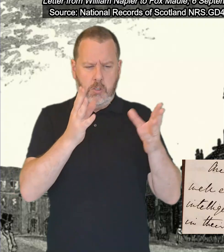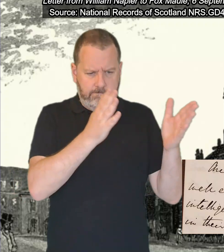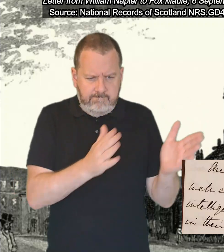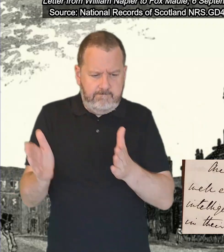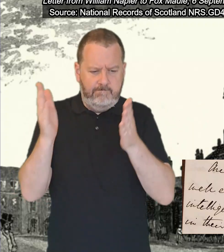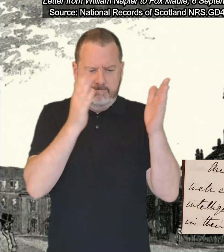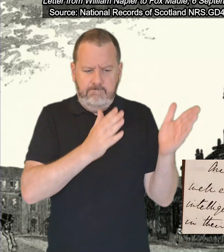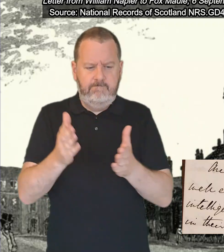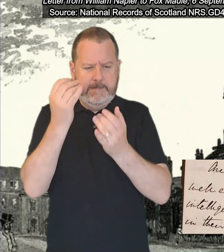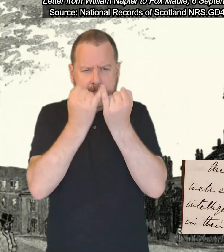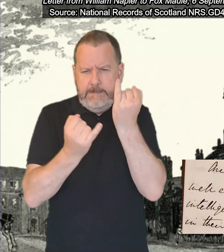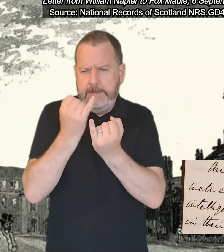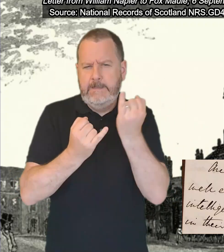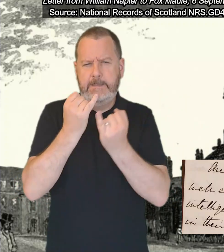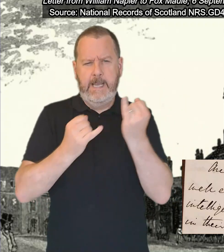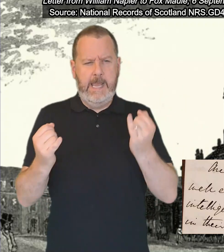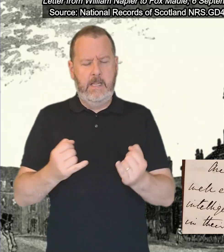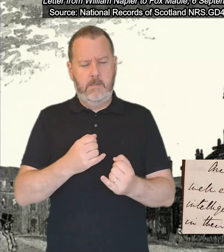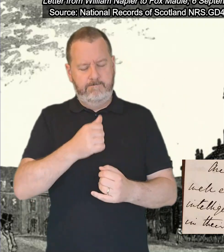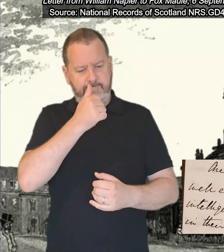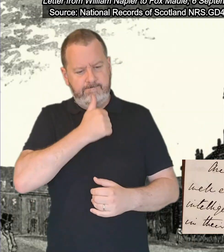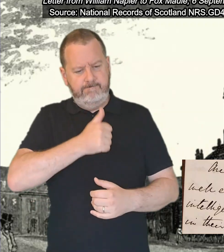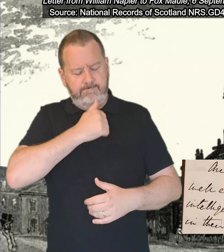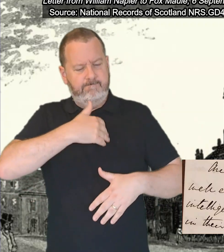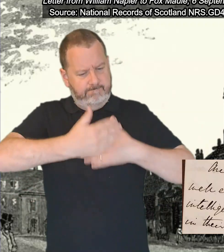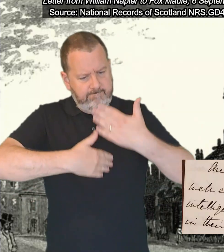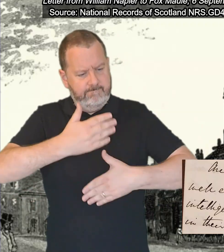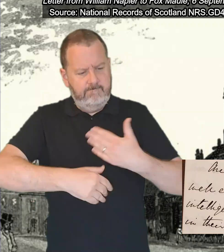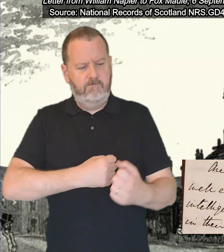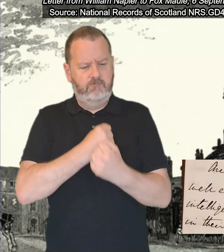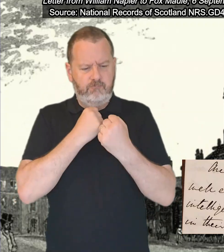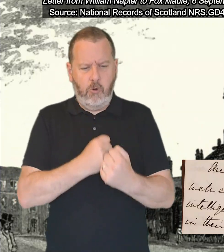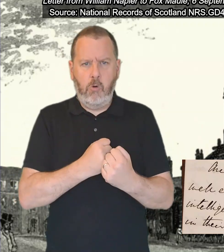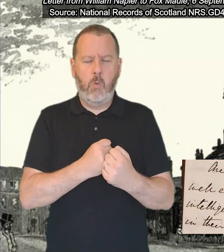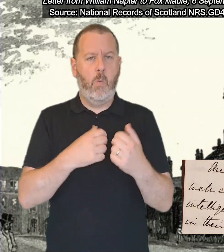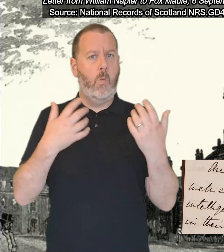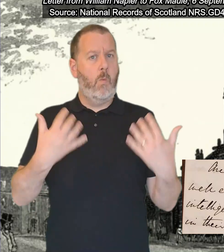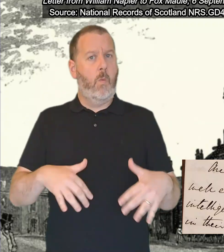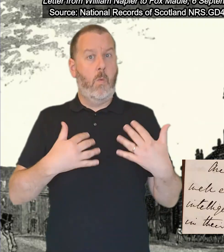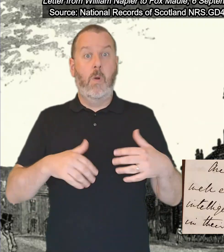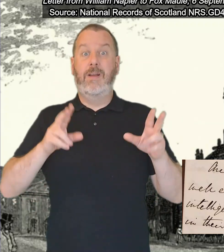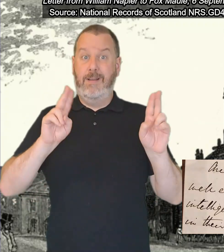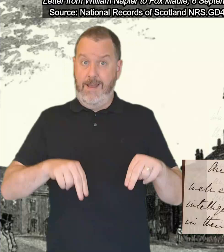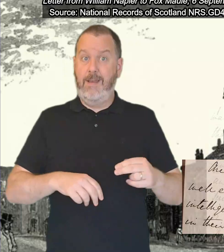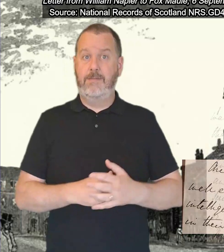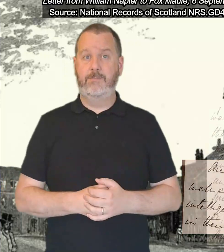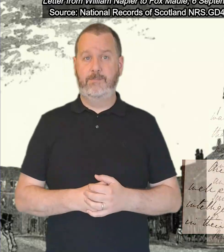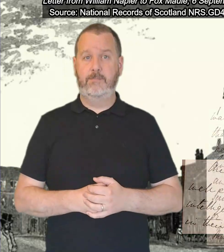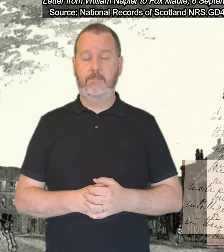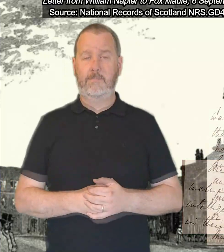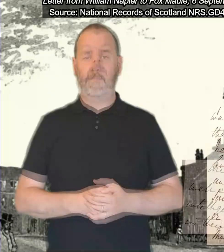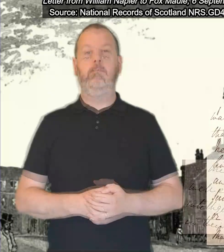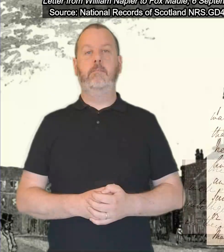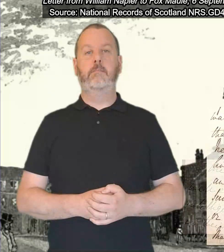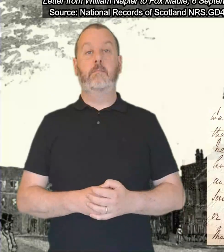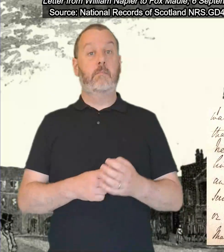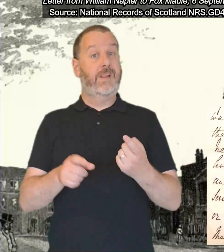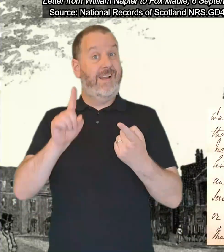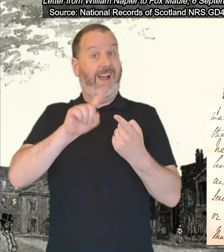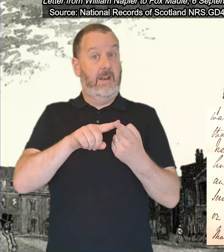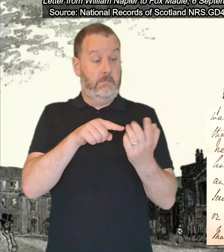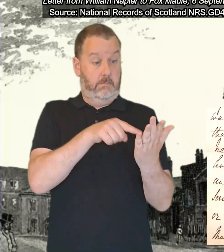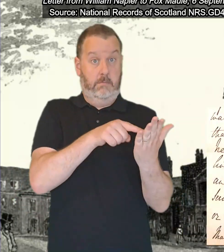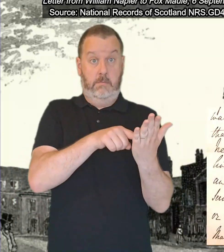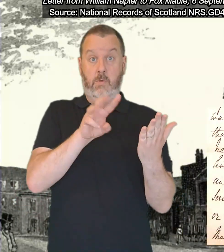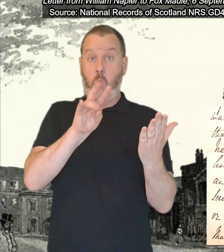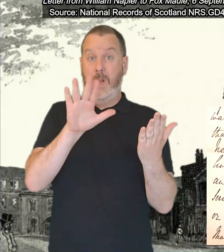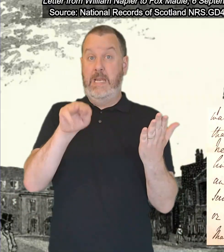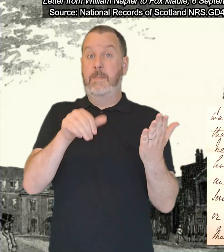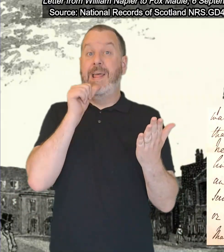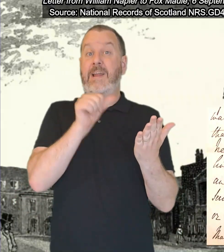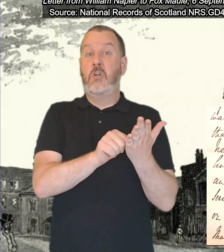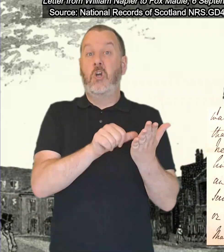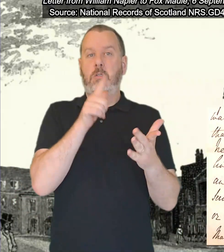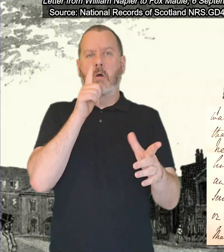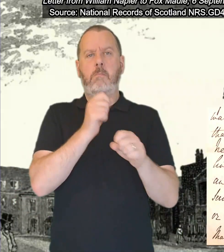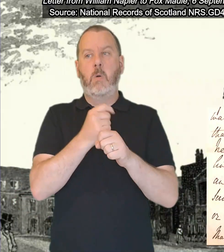resolute and conscientious in their sense of duty"?